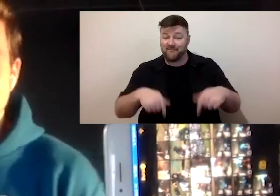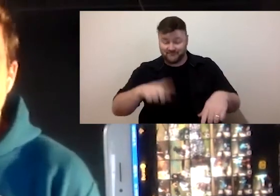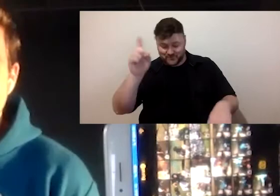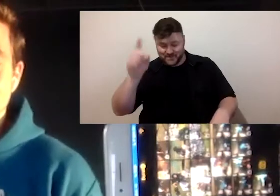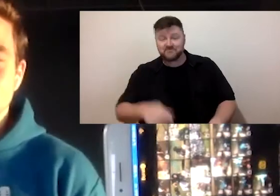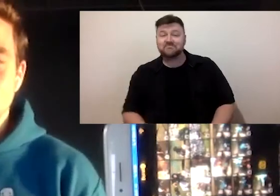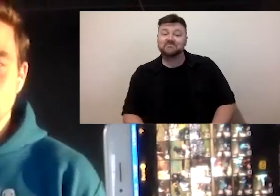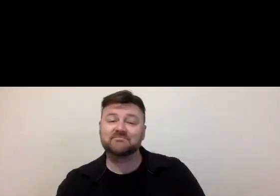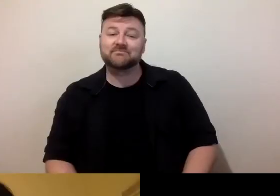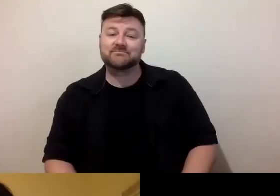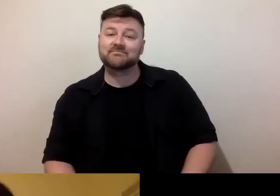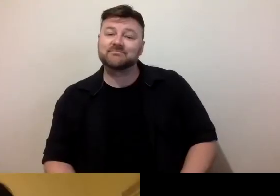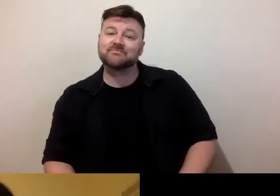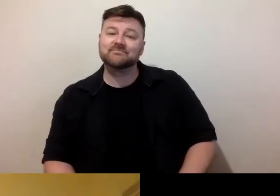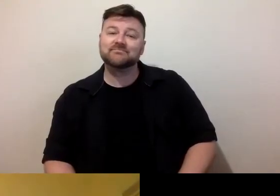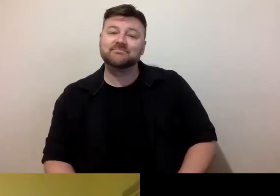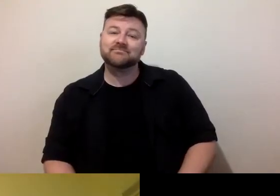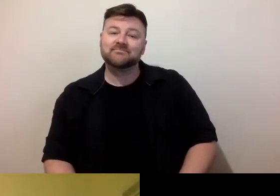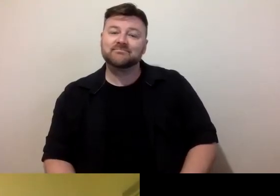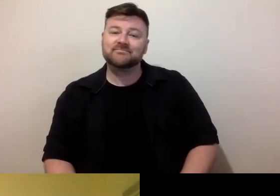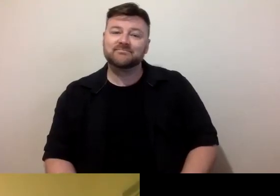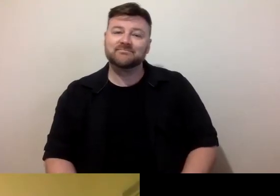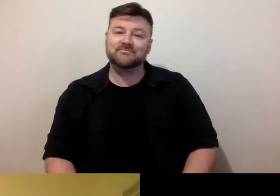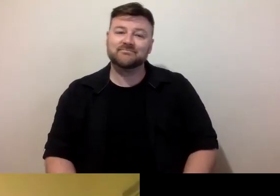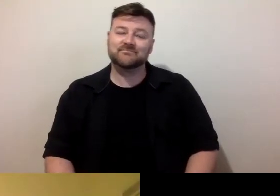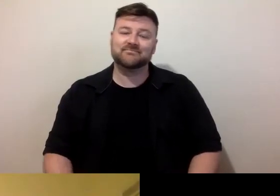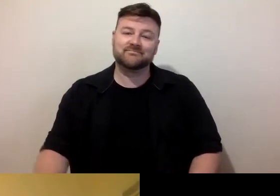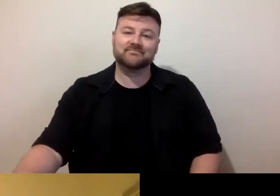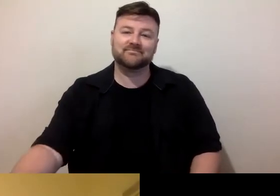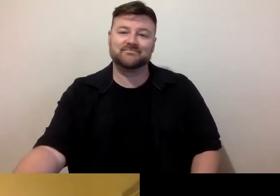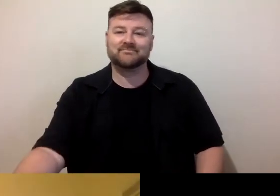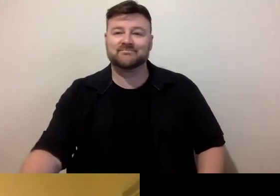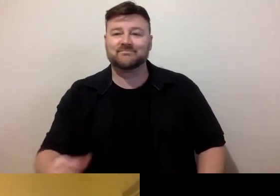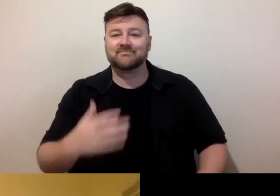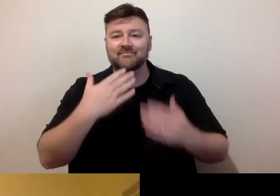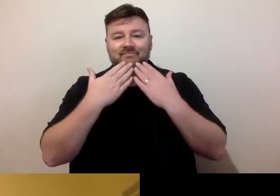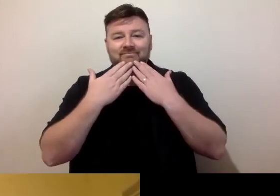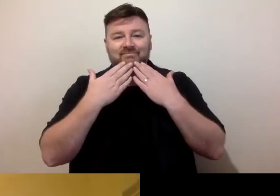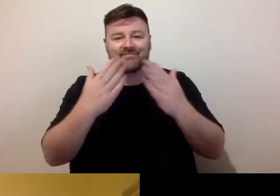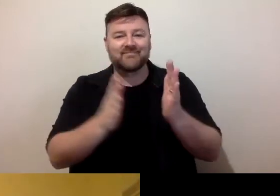Thanks, Matt! Thank you. MATT Did you make some?